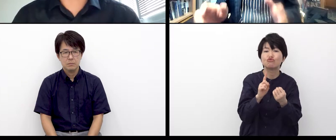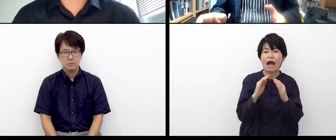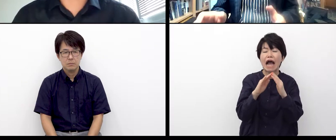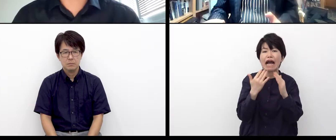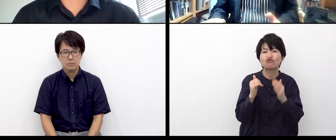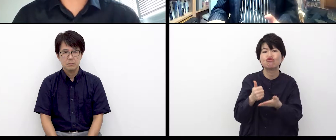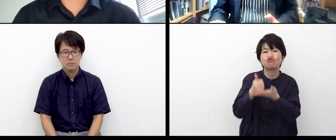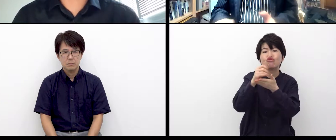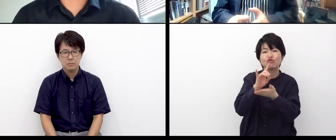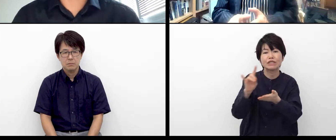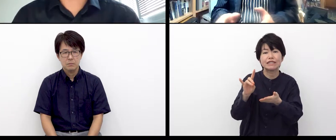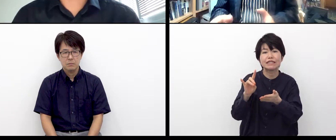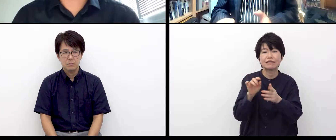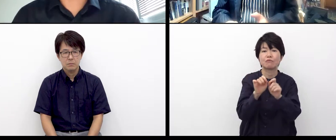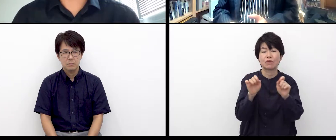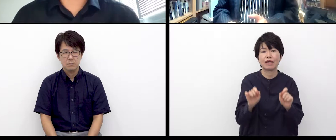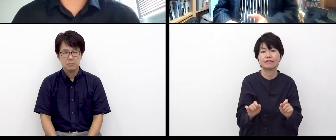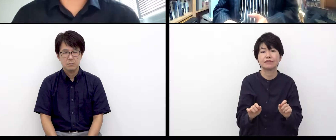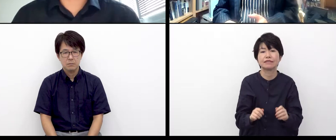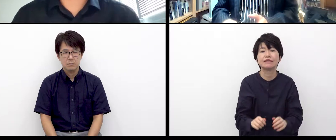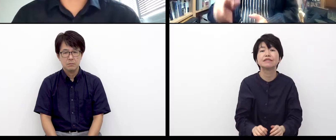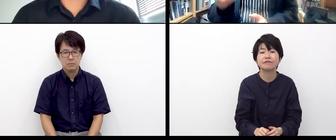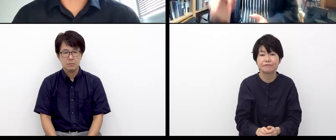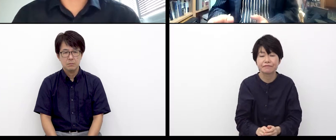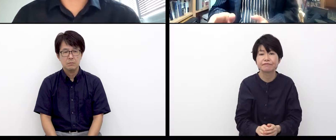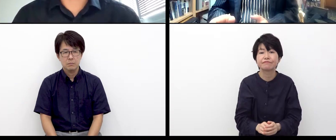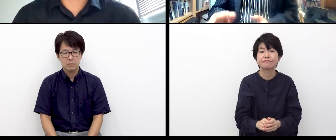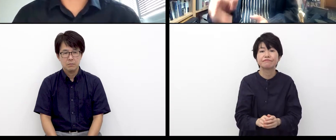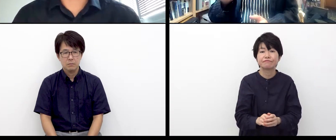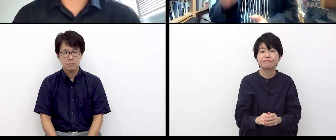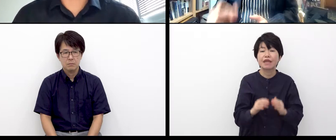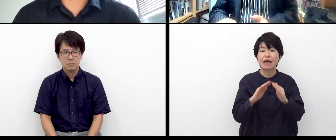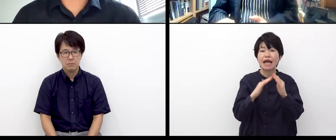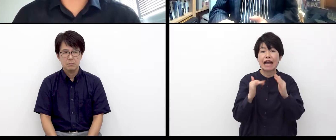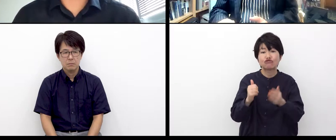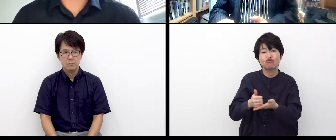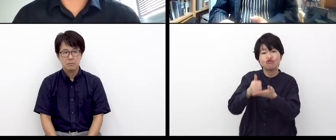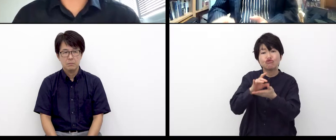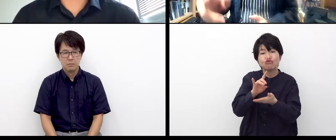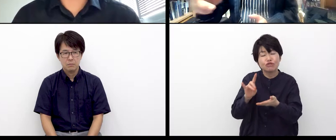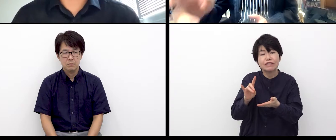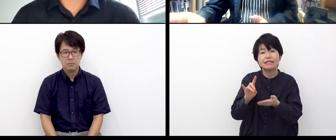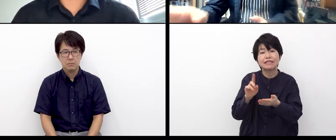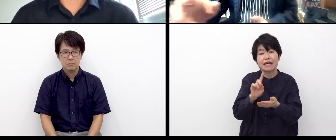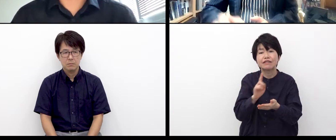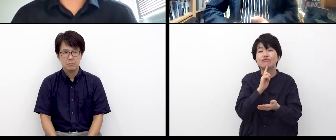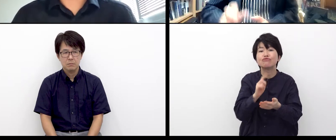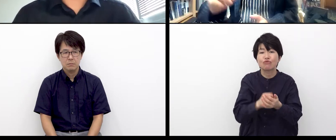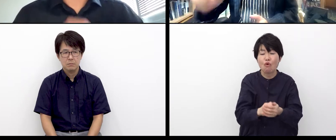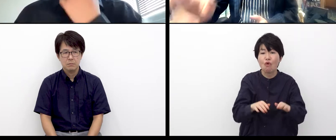not a complex matter. It’s about whether a child, when he/she becomes an adult,